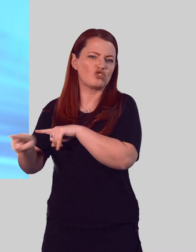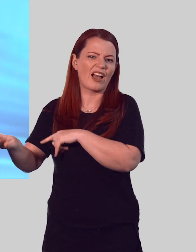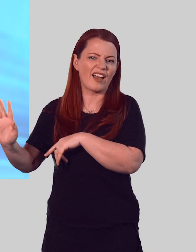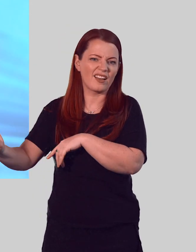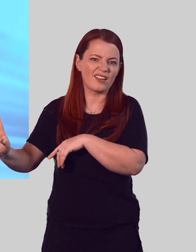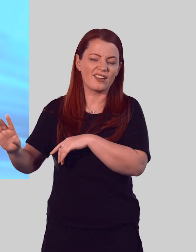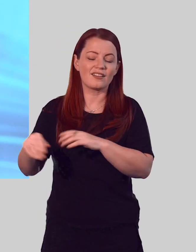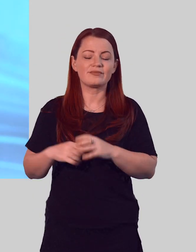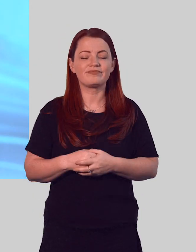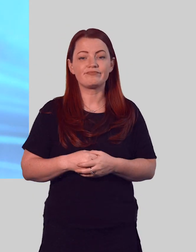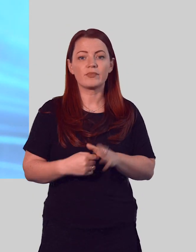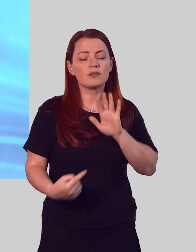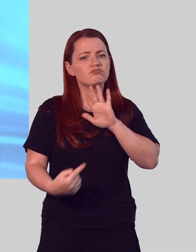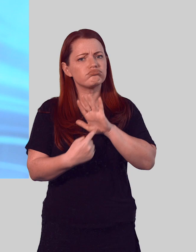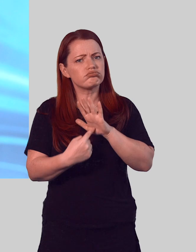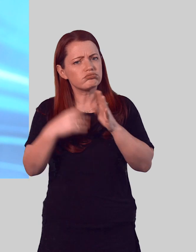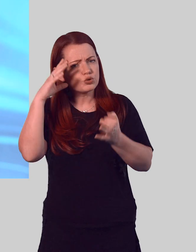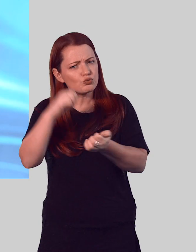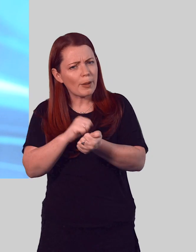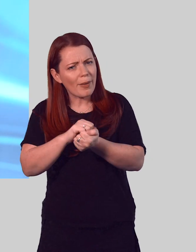It's important to remember that audiences play differently.